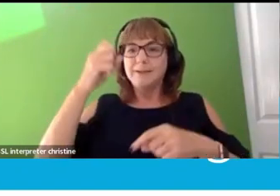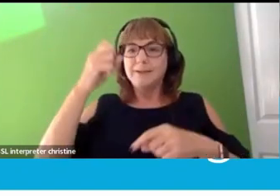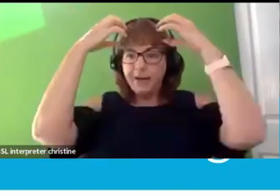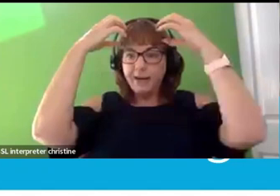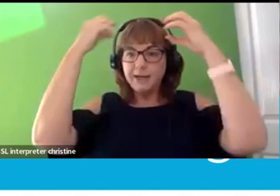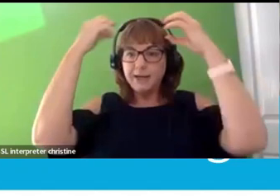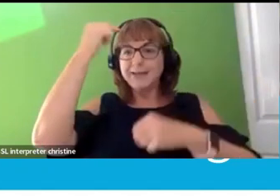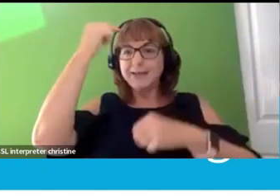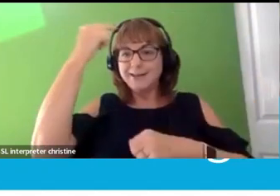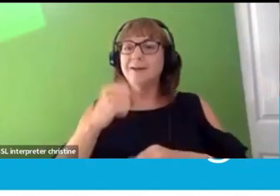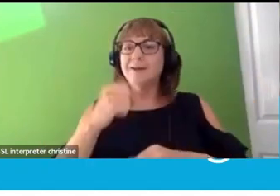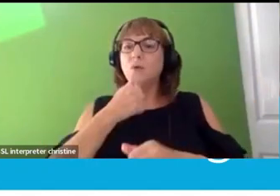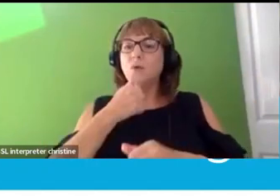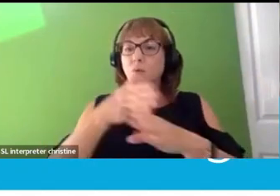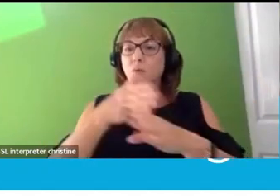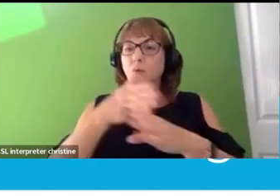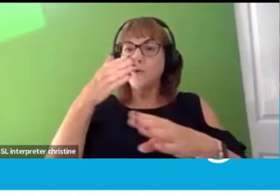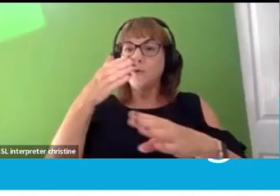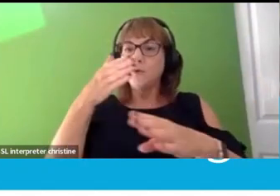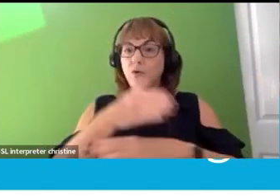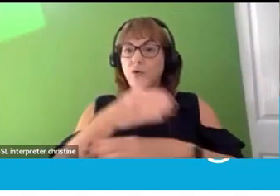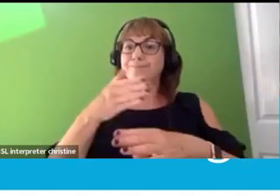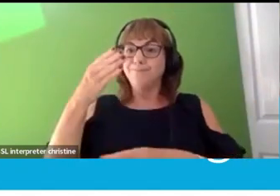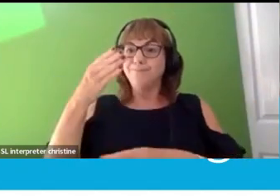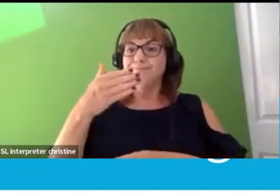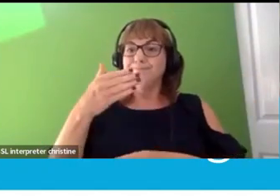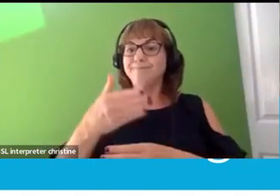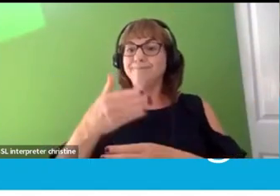can try something to demonstrate this, and don't do it if you've got a shoulder injury,